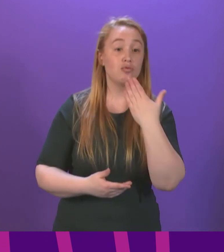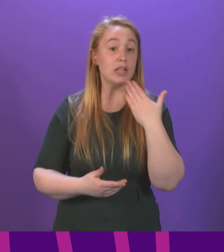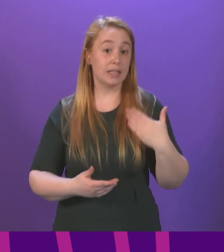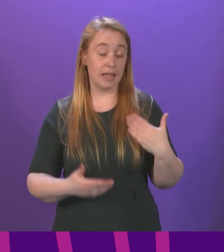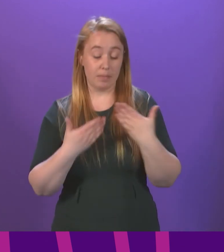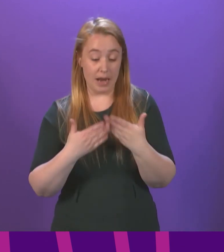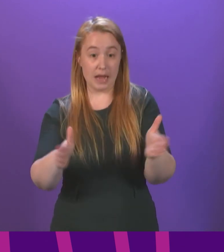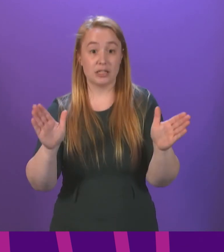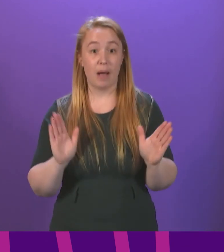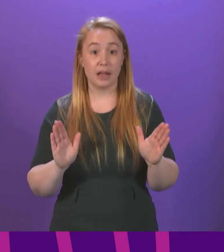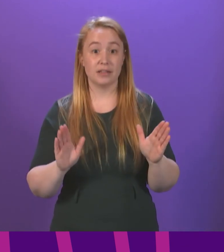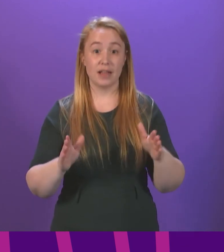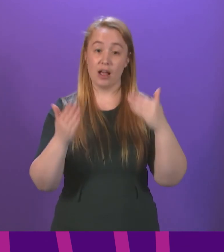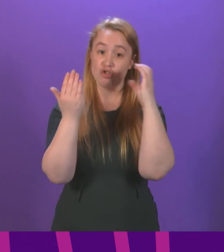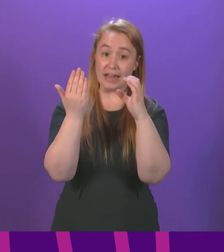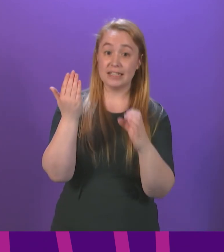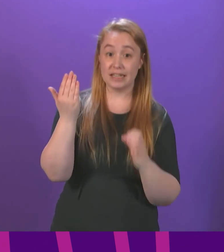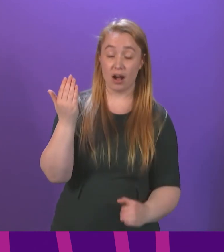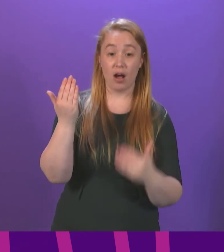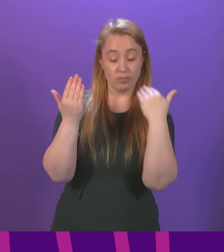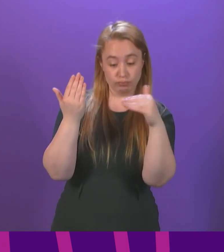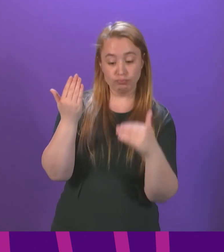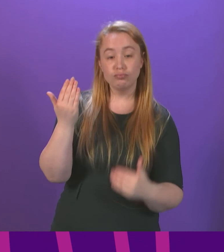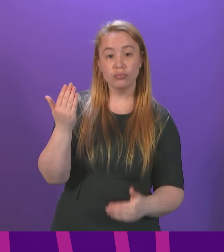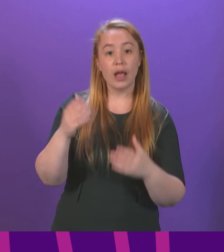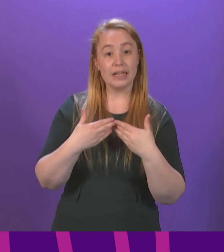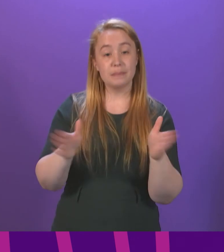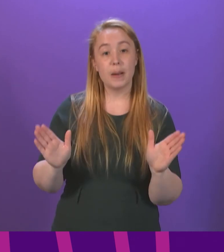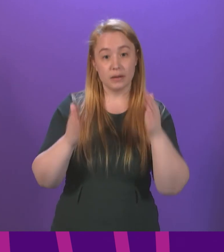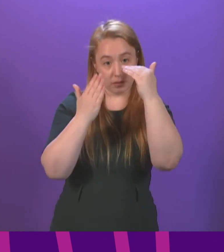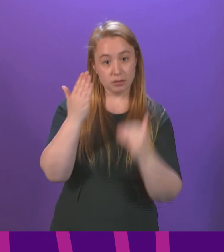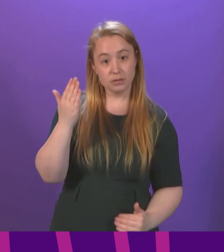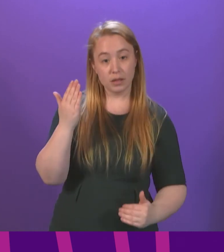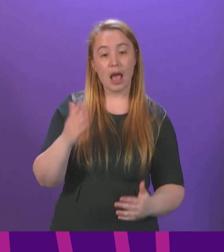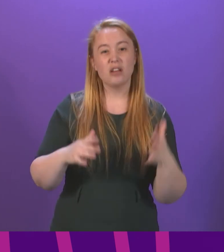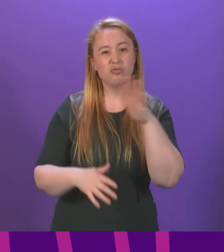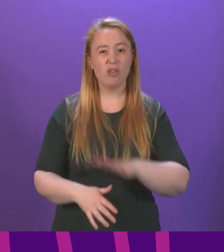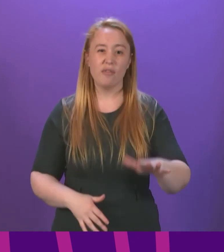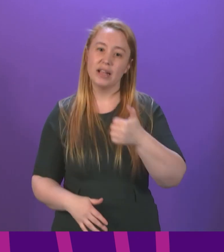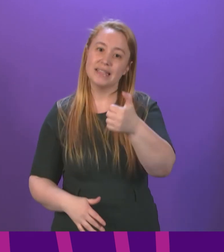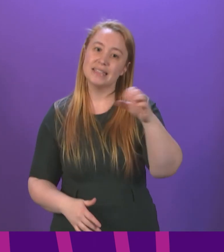eligibility for that and, as I said in my statement, 60 companies have registered an